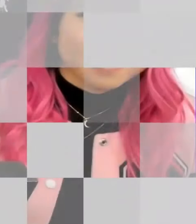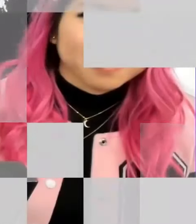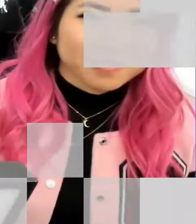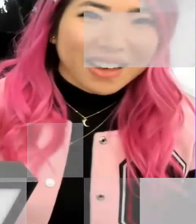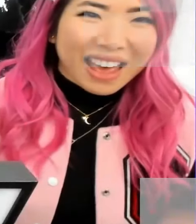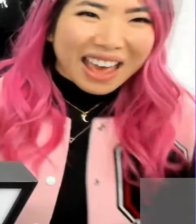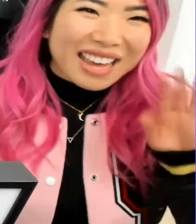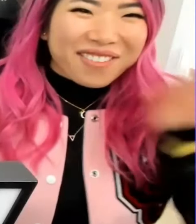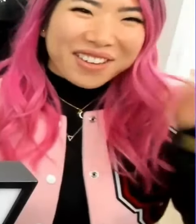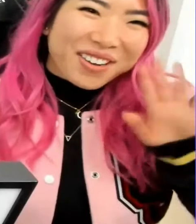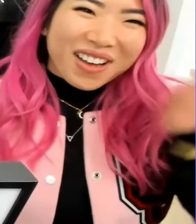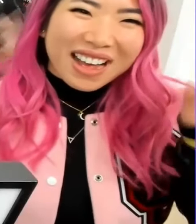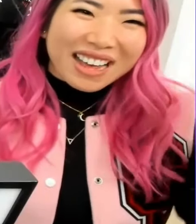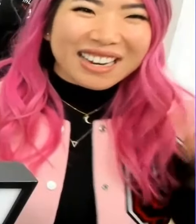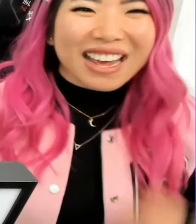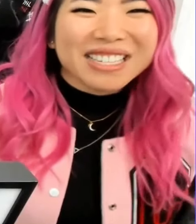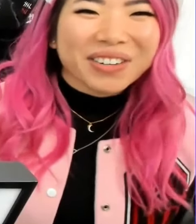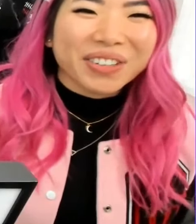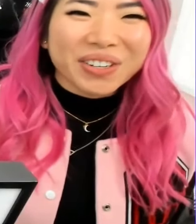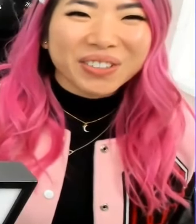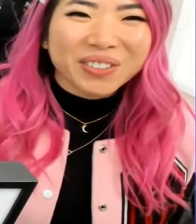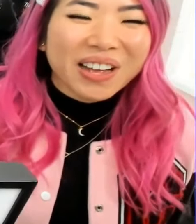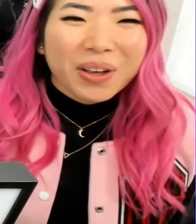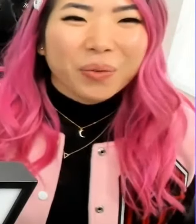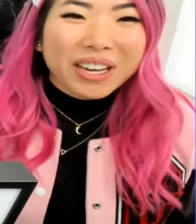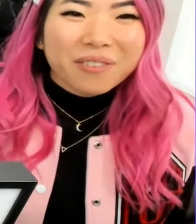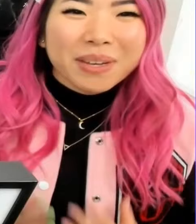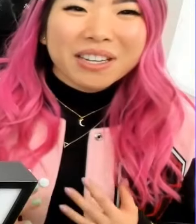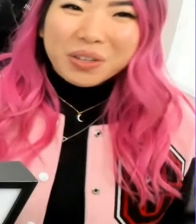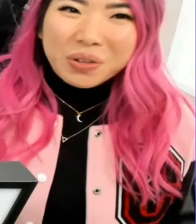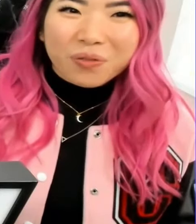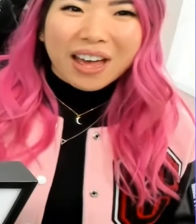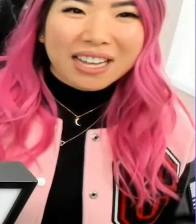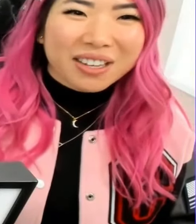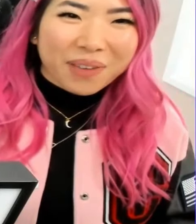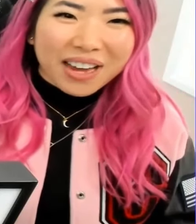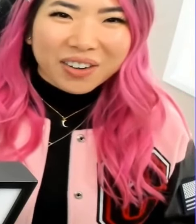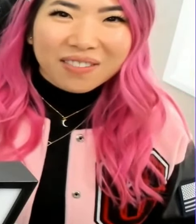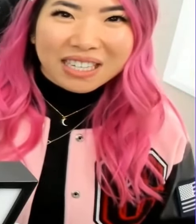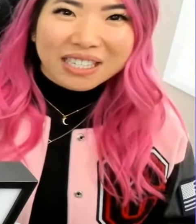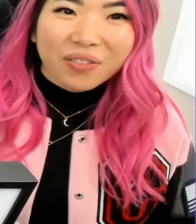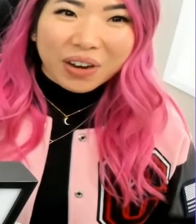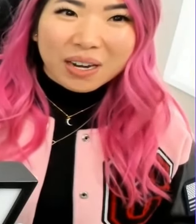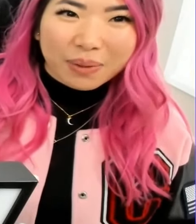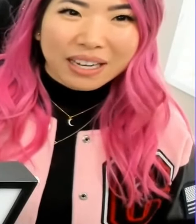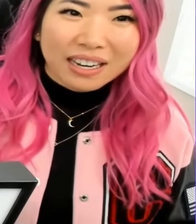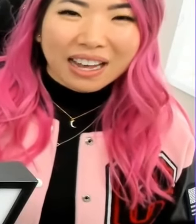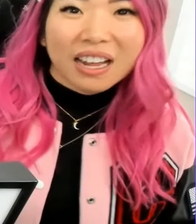SOON. HEY, EVERYONE. IT'S KREW.